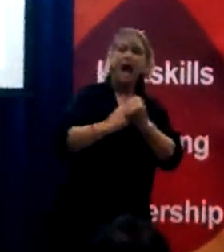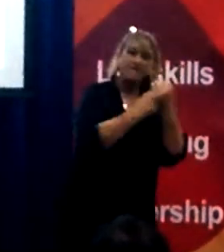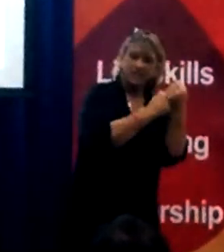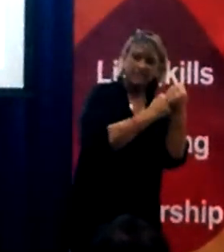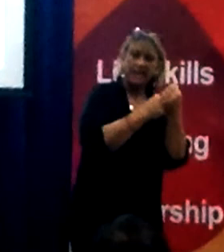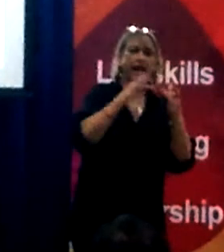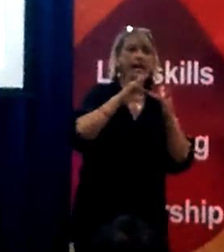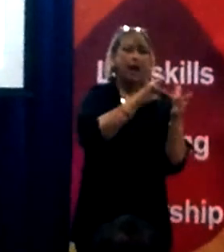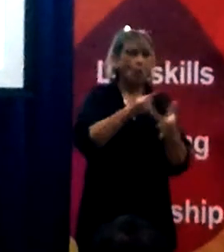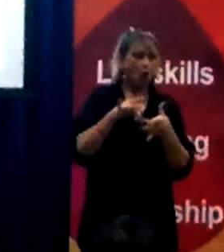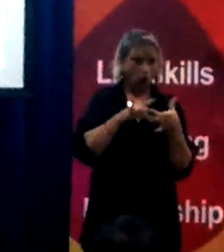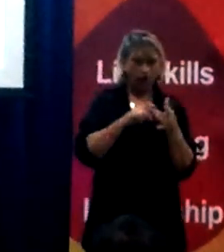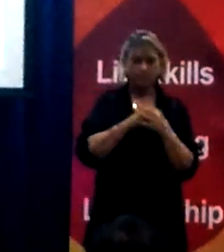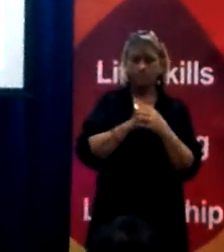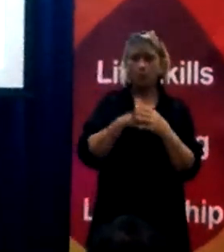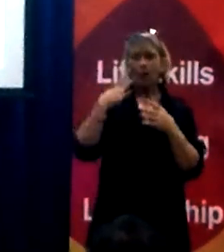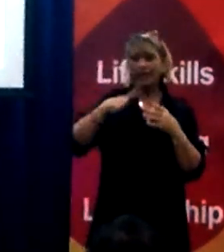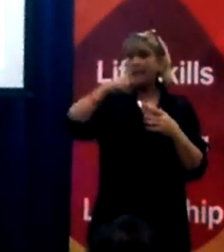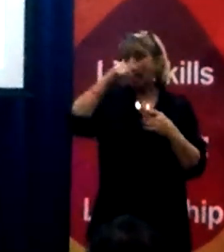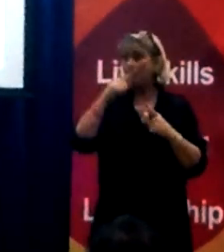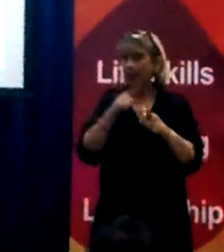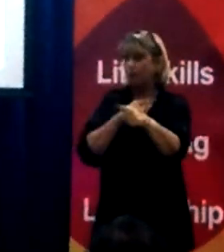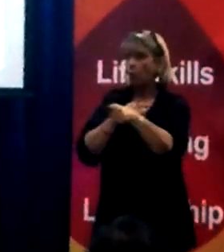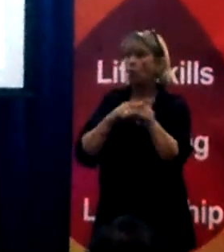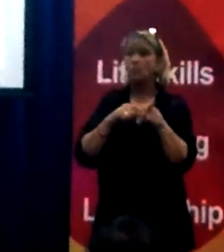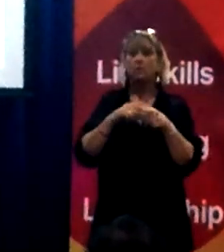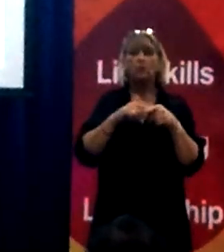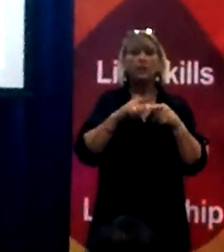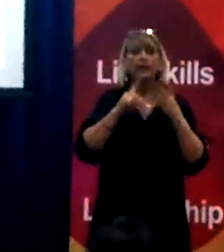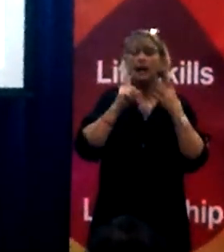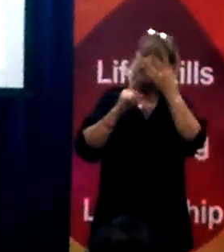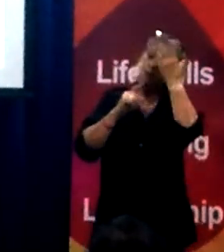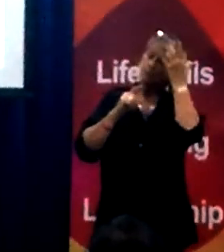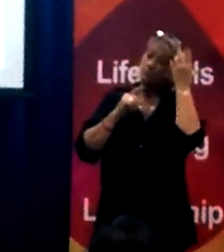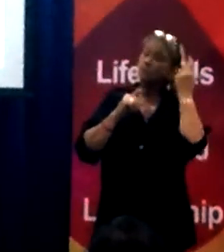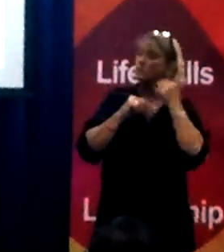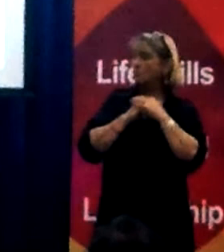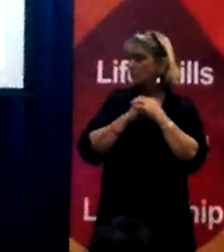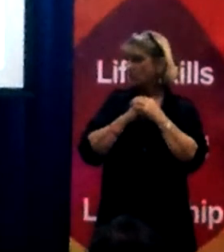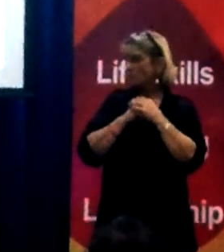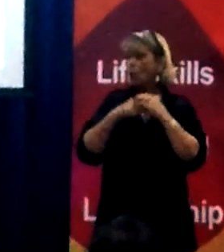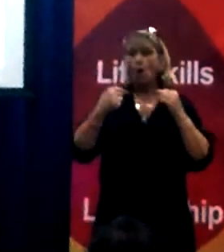For everyone who doesn’t meet committee criteria but would still like to contribute,